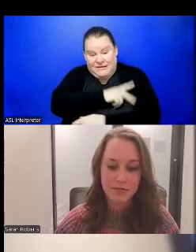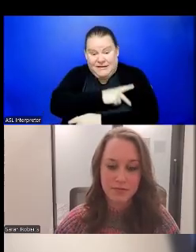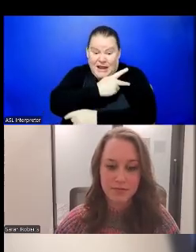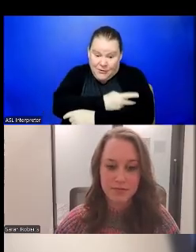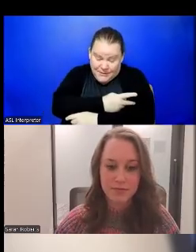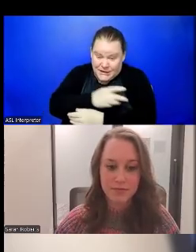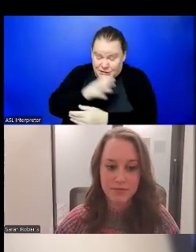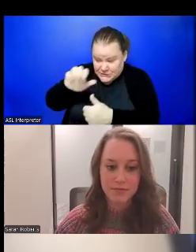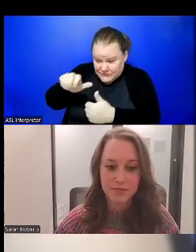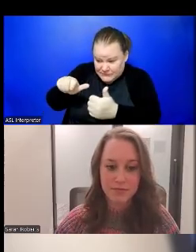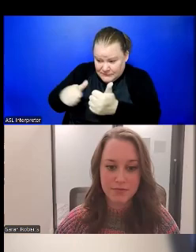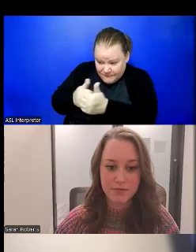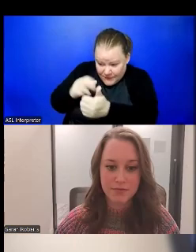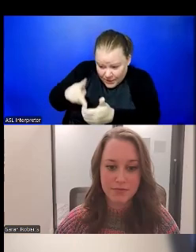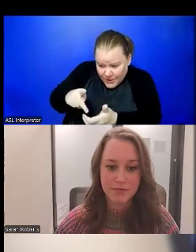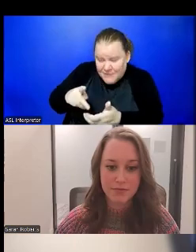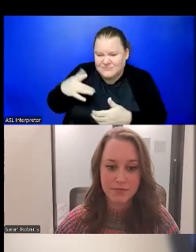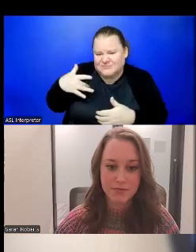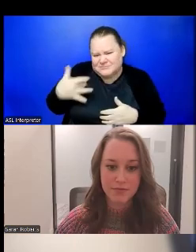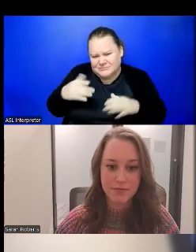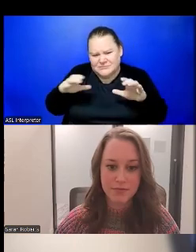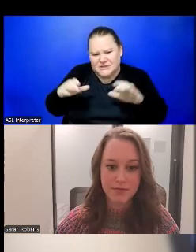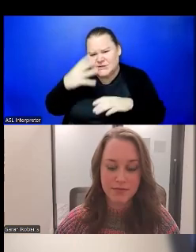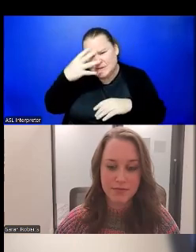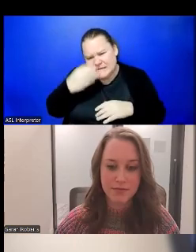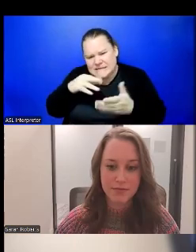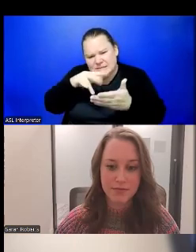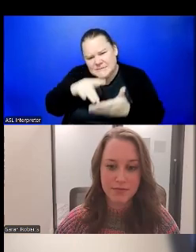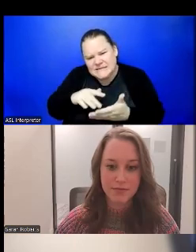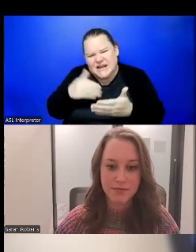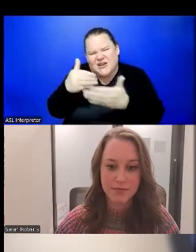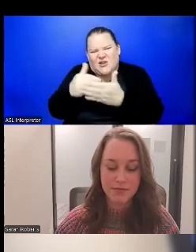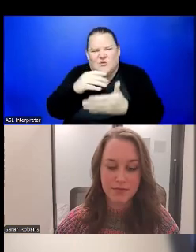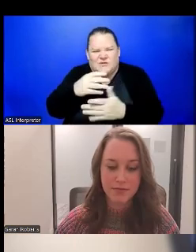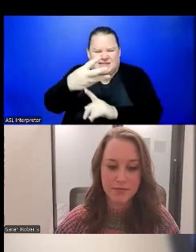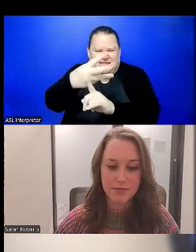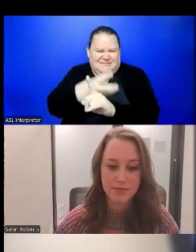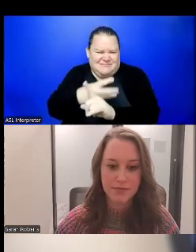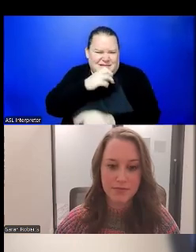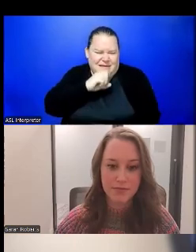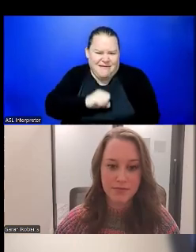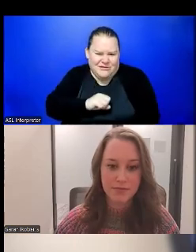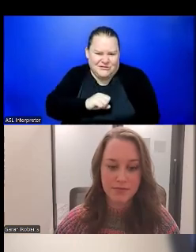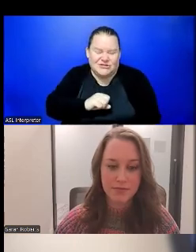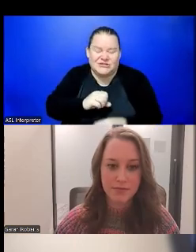typically do a sleep study closer to six months of age, which is often allowed the infant some time on growth